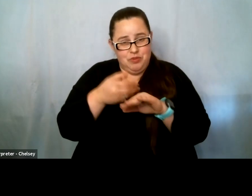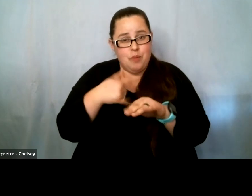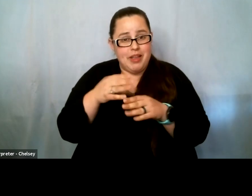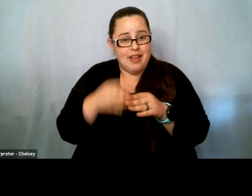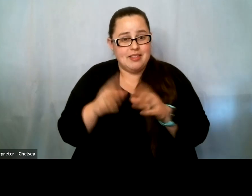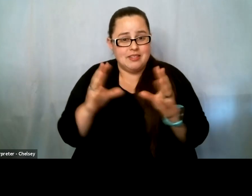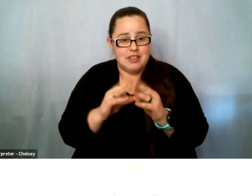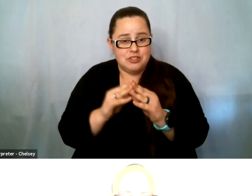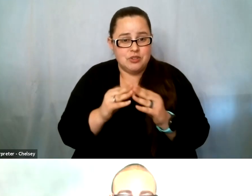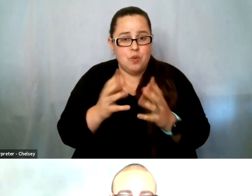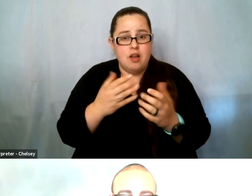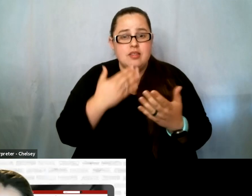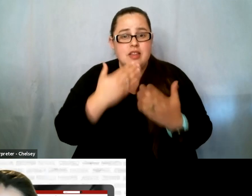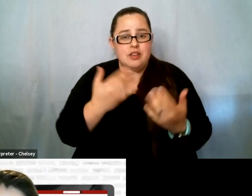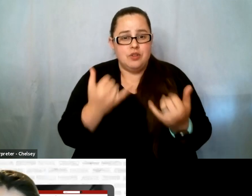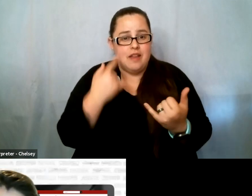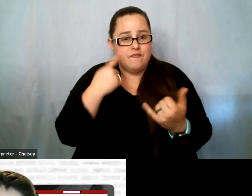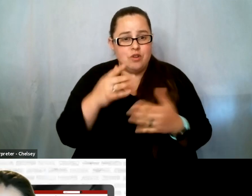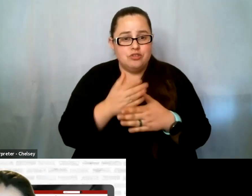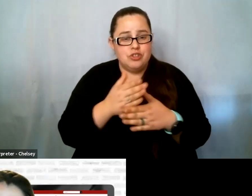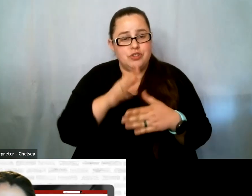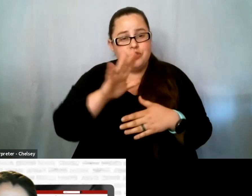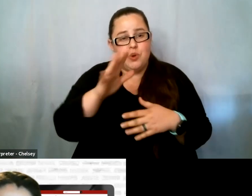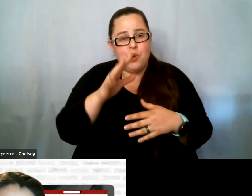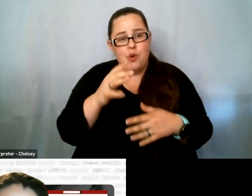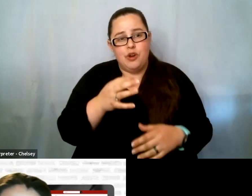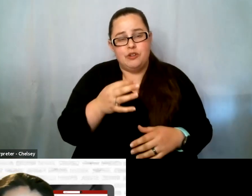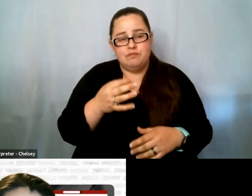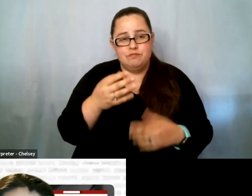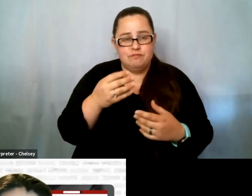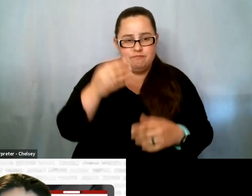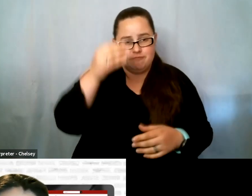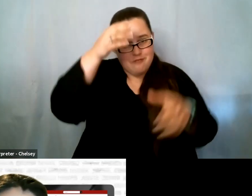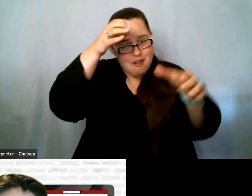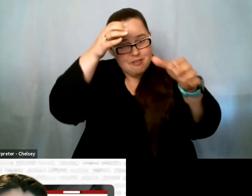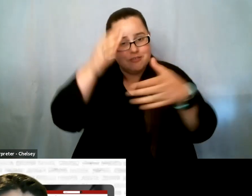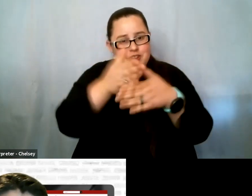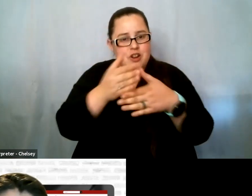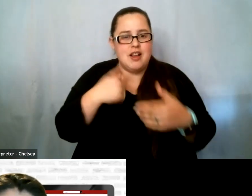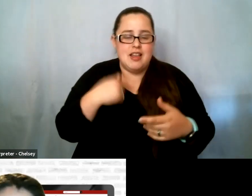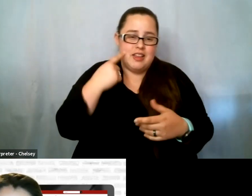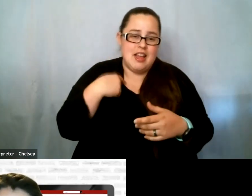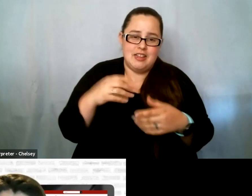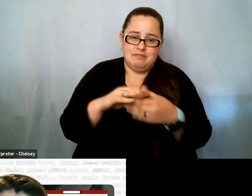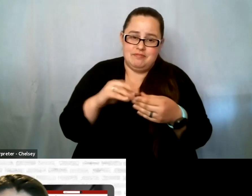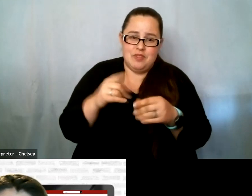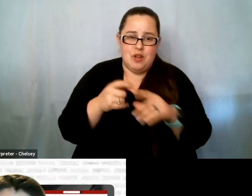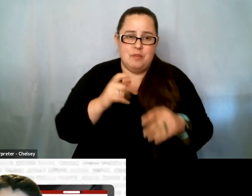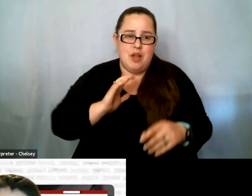say thank you today for sharing your expertise with us. I think I can confidently speak on behalf of the entire class of professionals that are here today that we